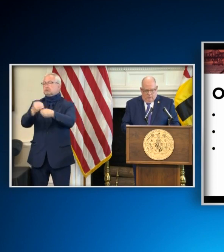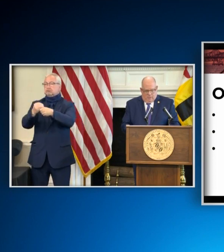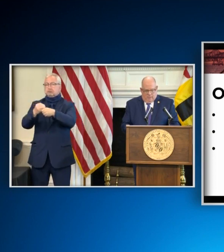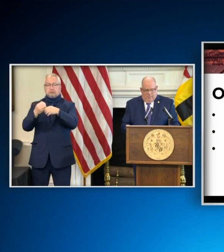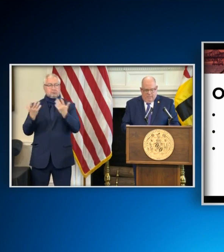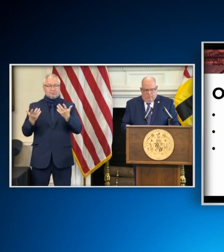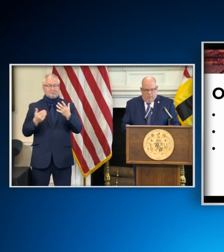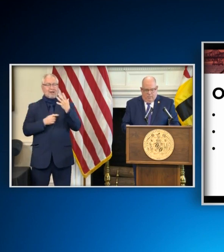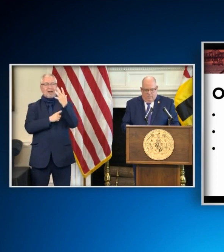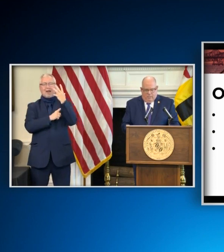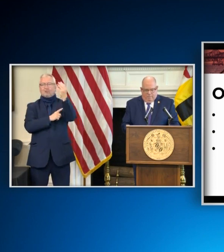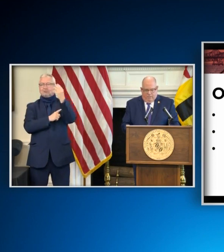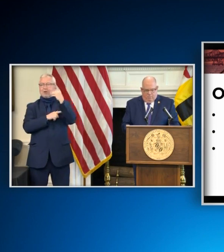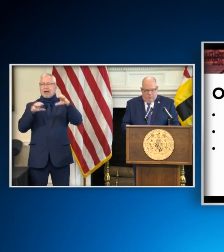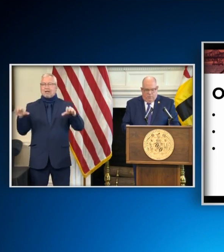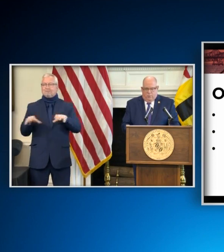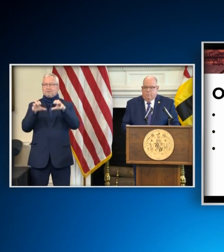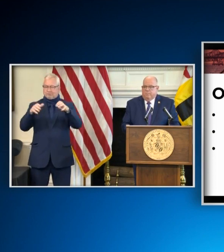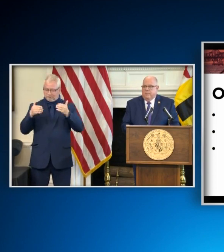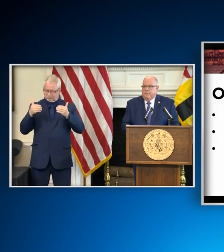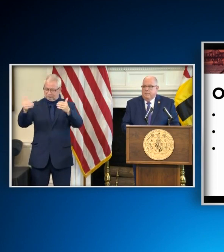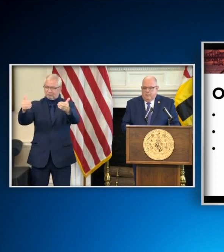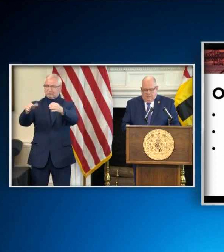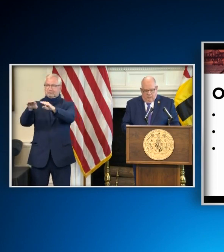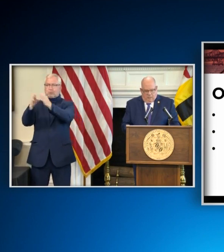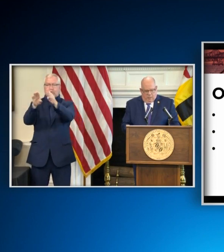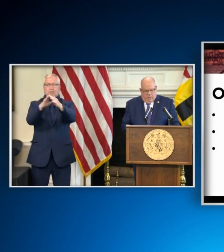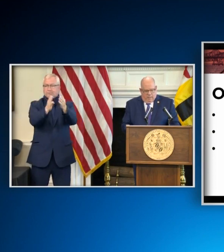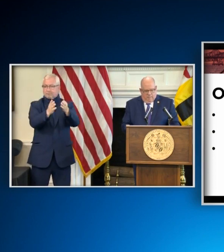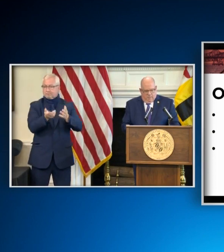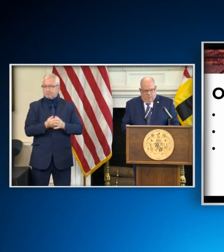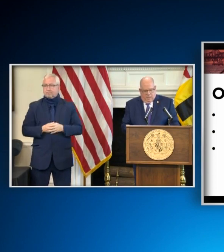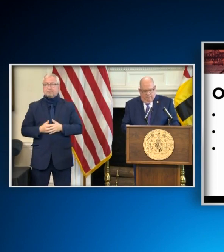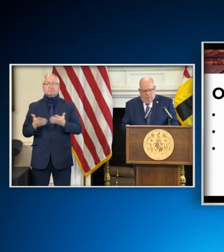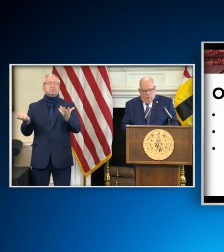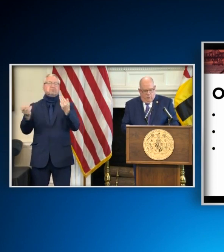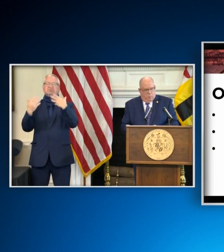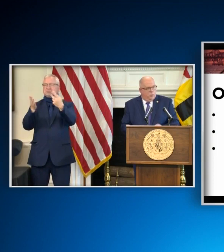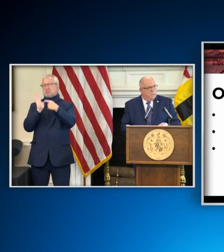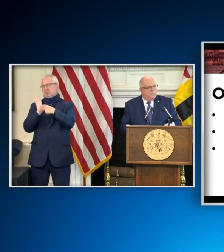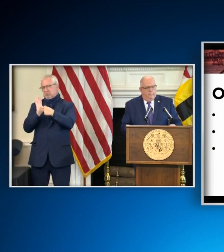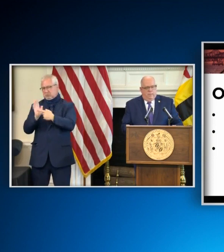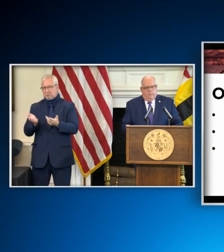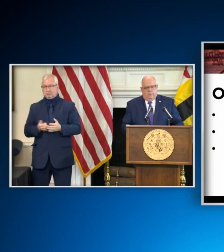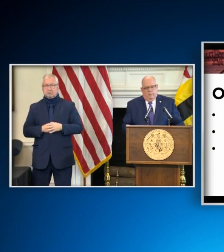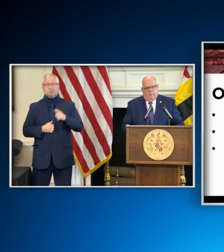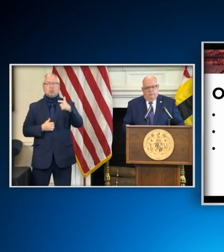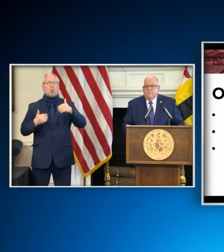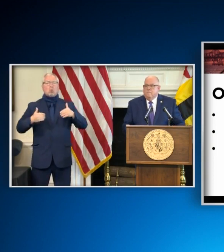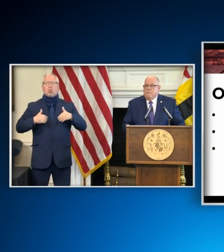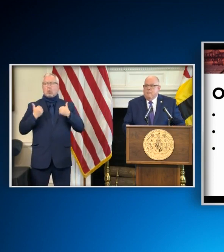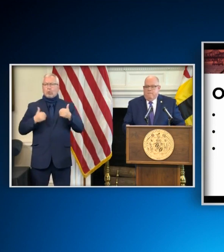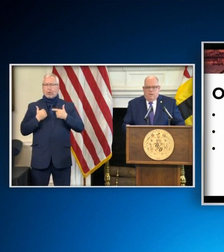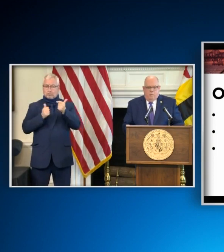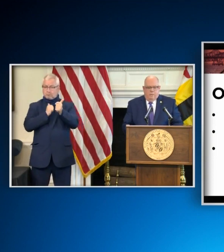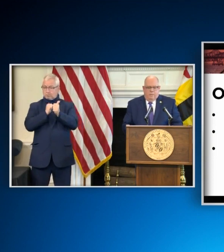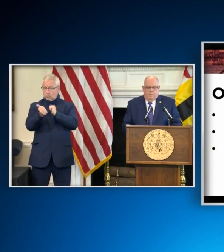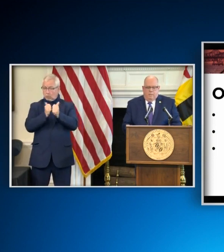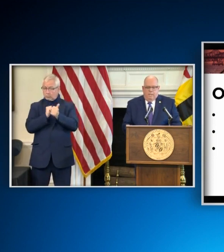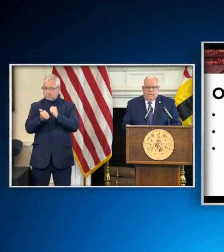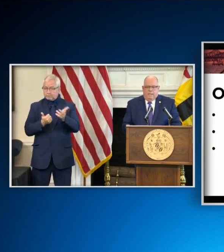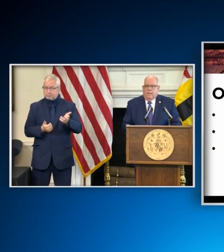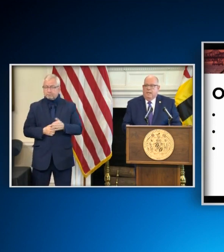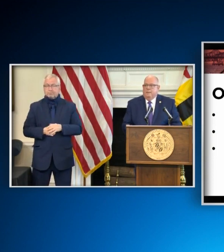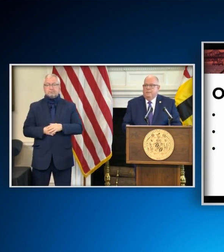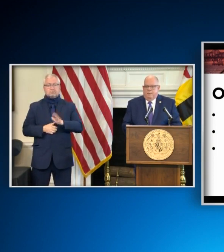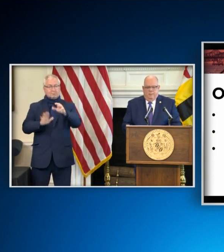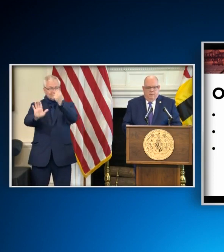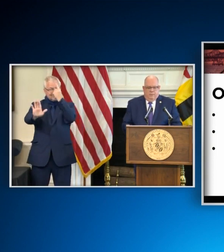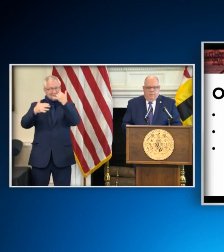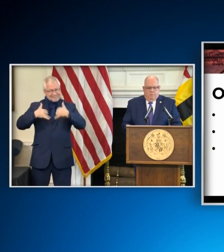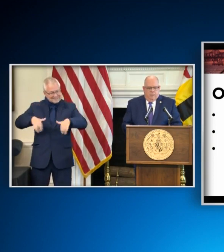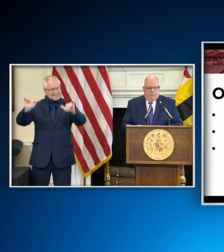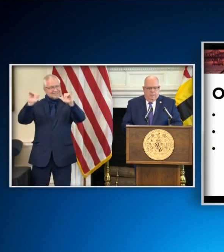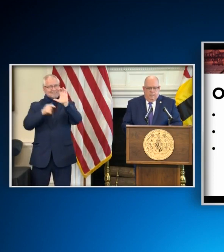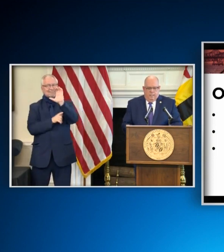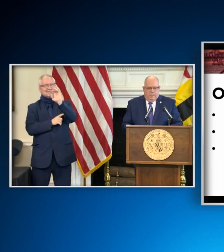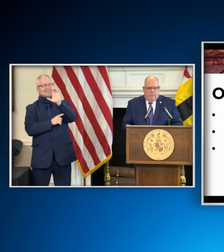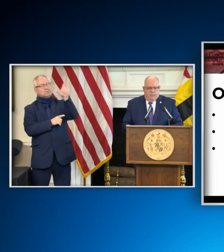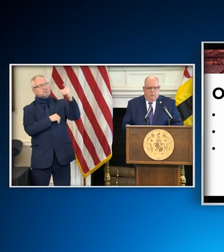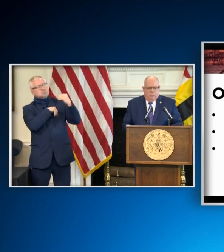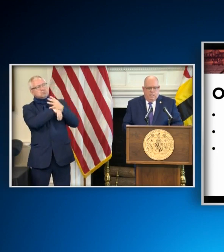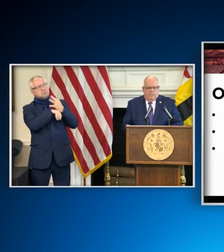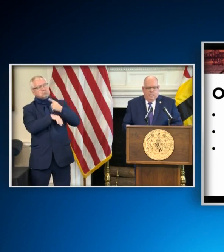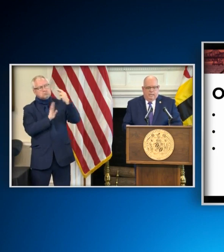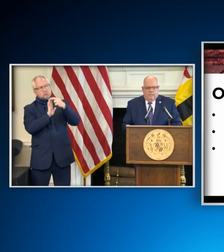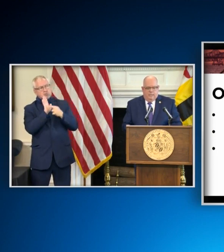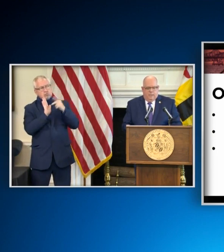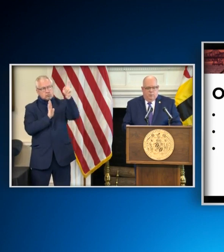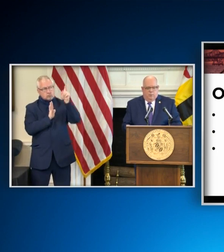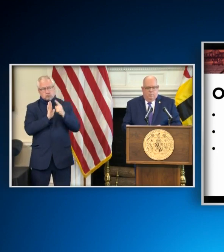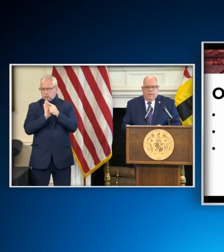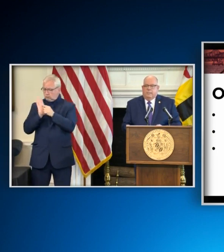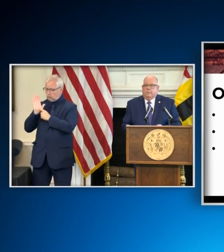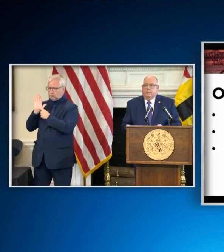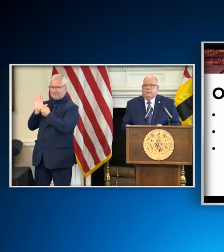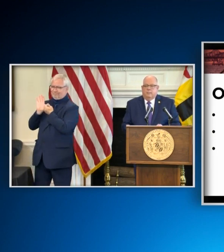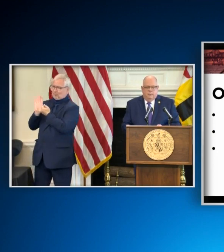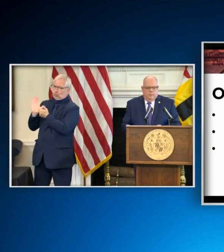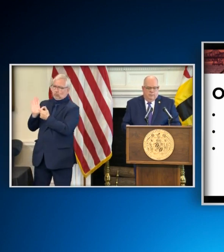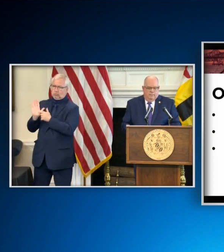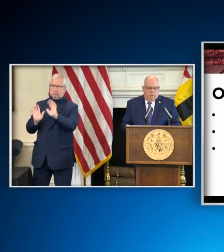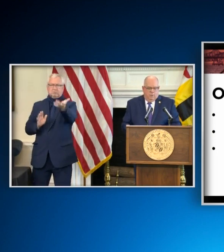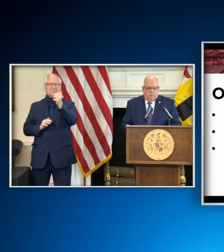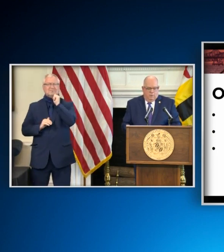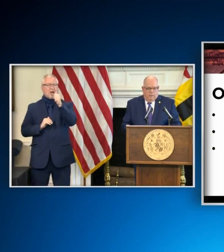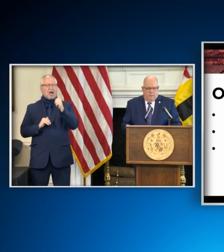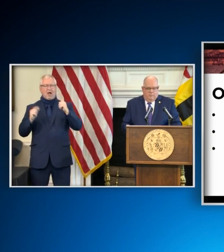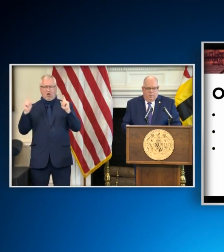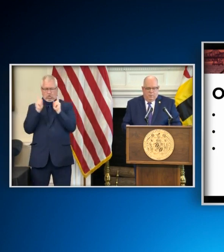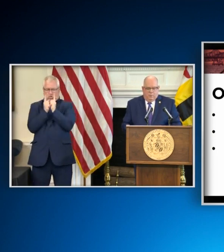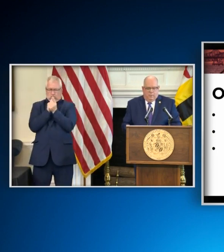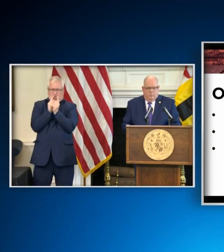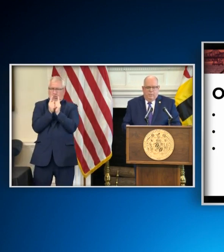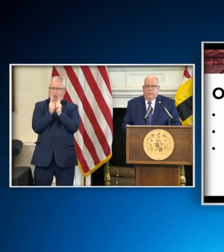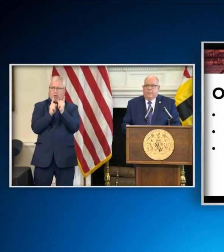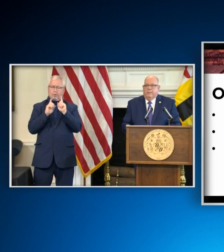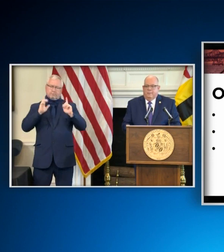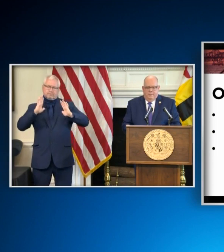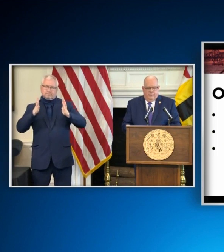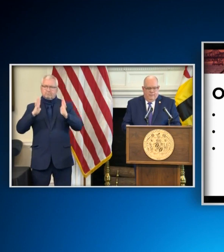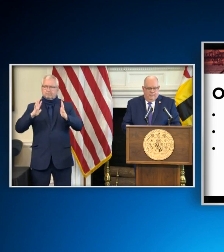00 P.M. ON FRIDAY, MANY OTHER OUTDOOR ACTIVITIES WILL BE ABLE TO SAFELY RESUME, INCLUDING SAVE YOU SPORTS ACTIVITIES, FOLLOWING CDC GUIDELINES, WITH LIMITED LOW